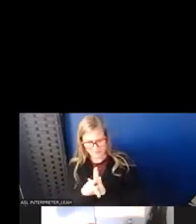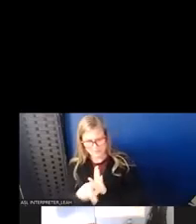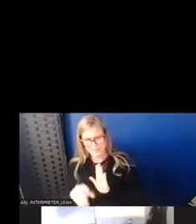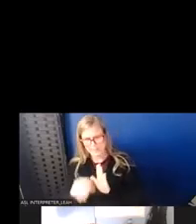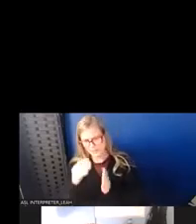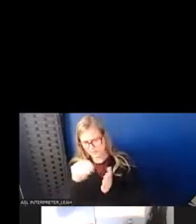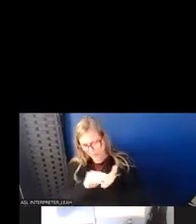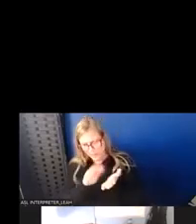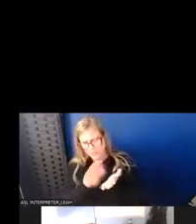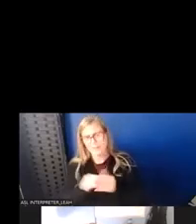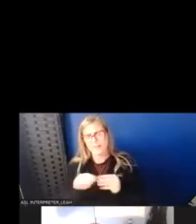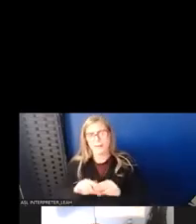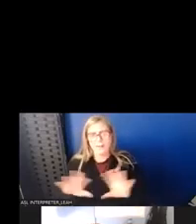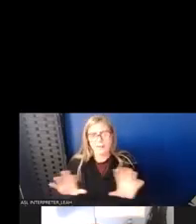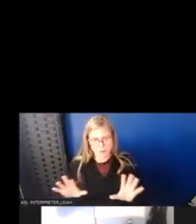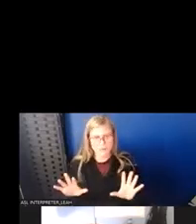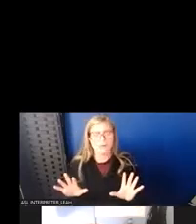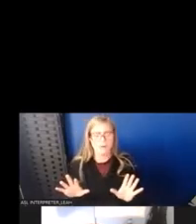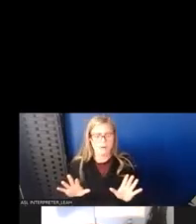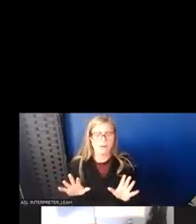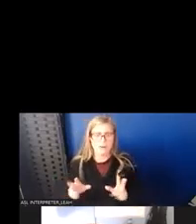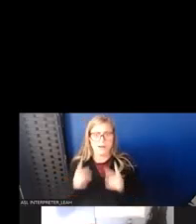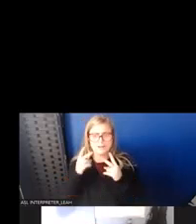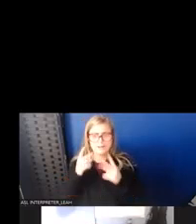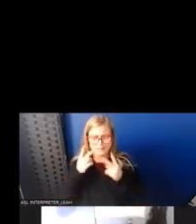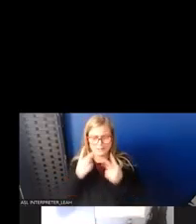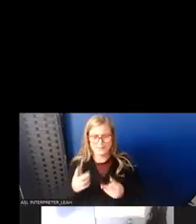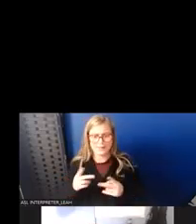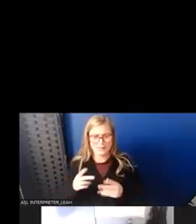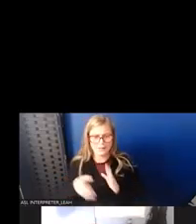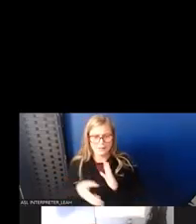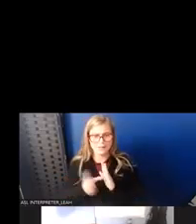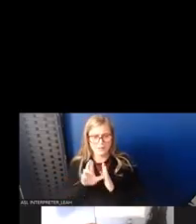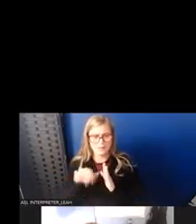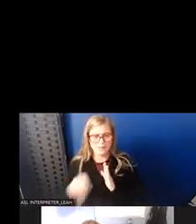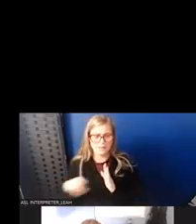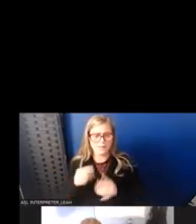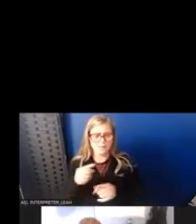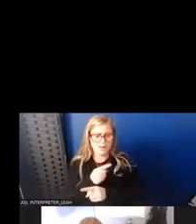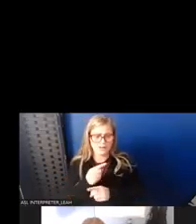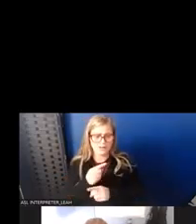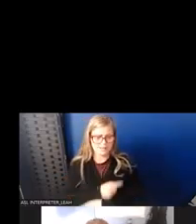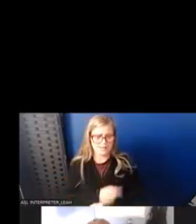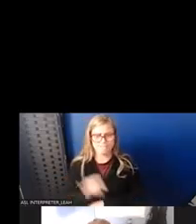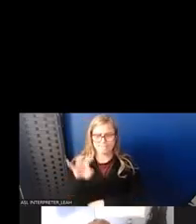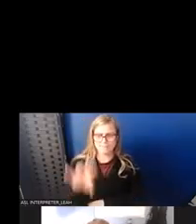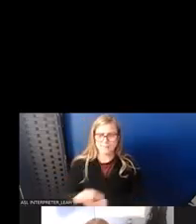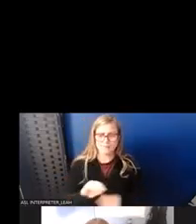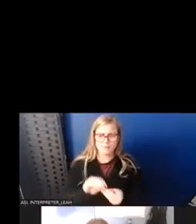documents and revisit them regularly. Tip #4. Engage in